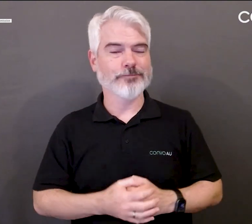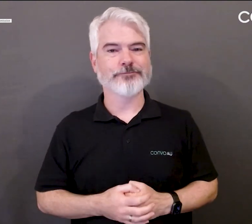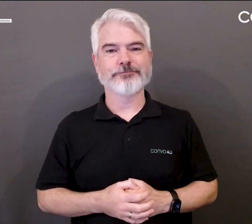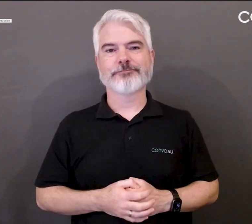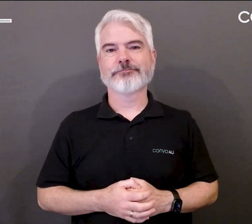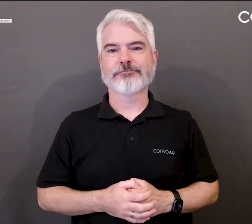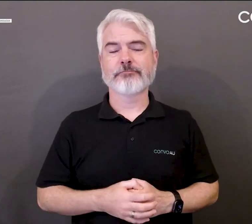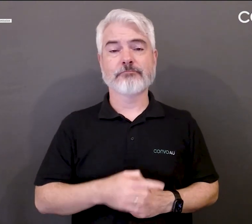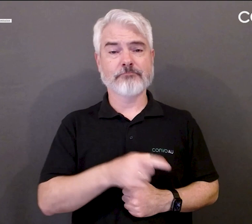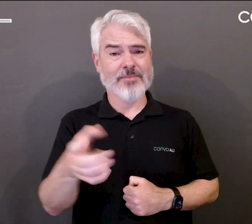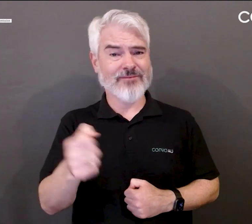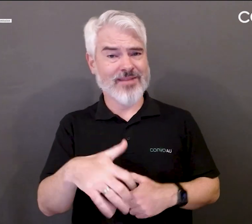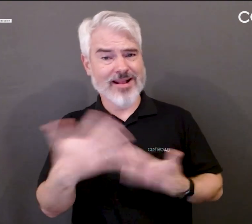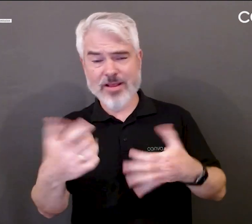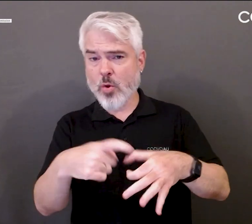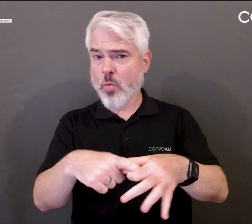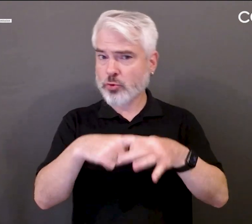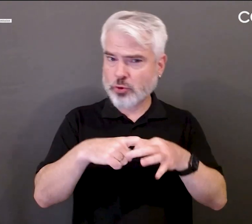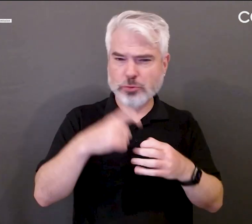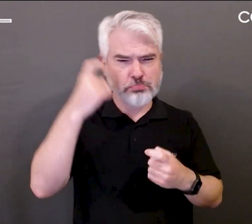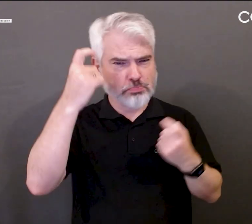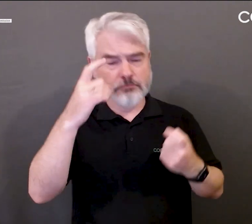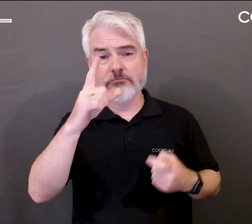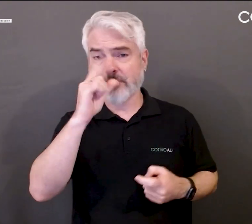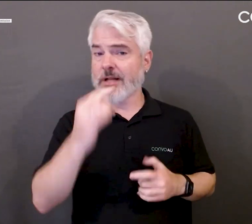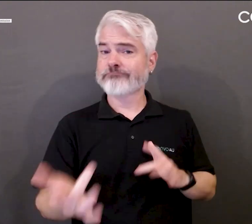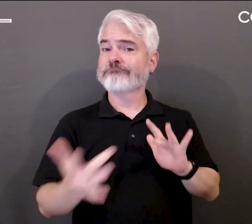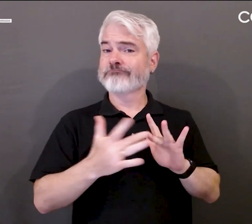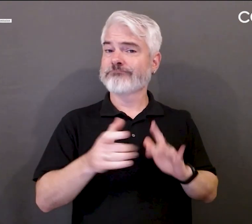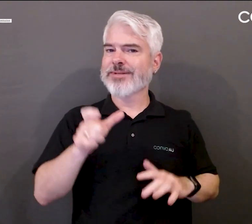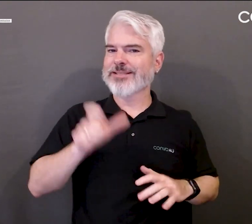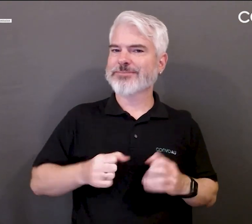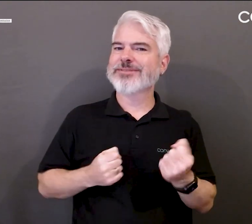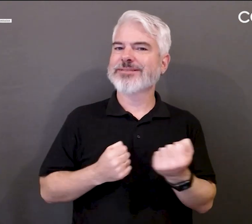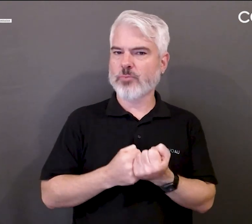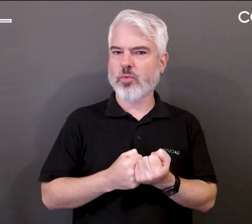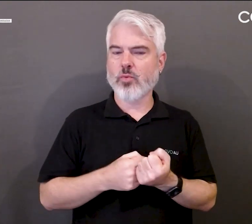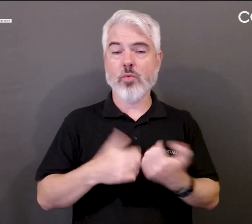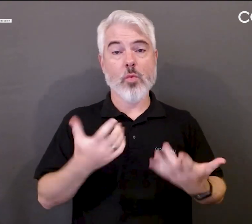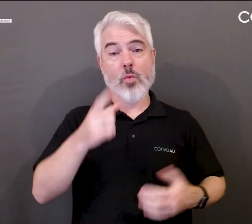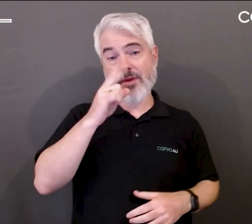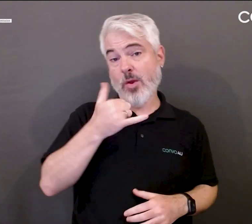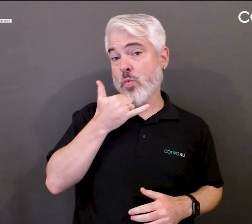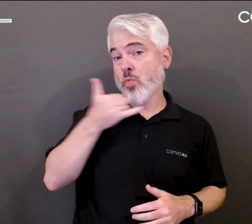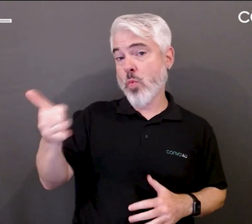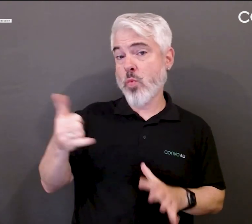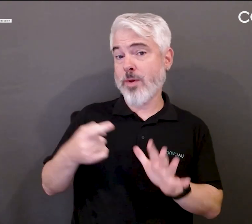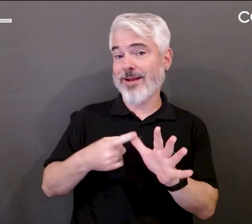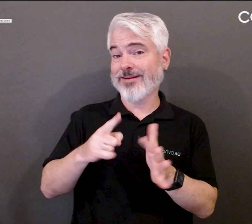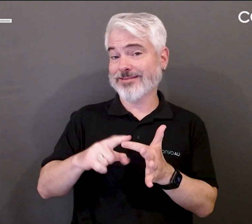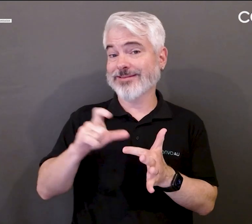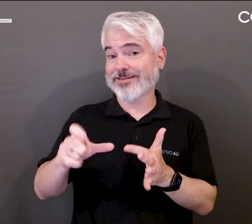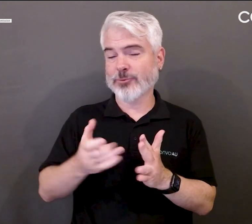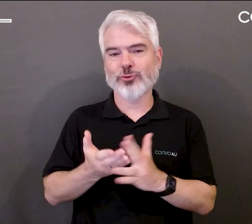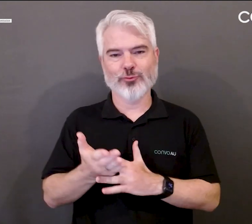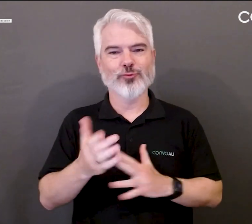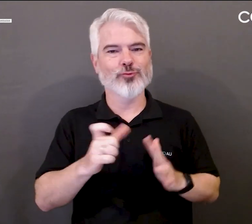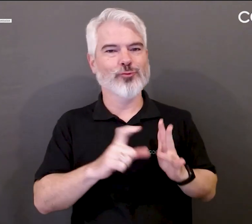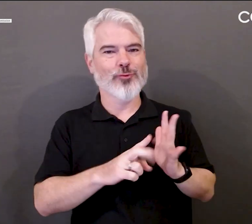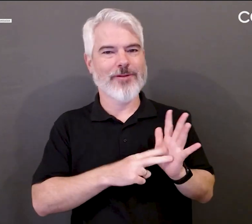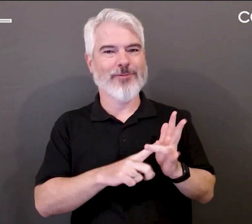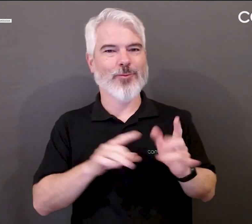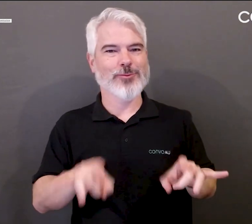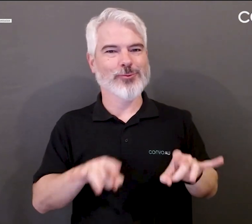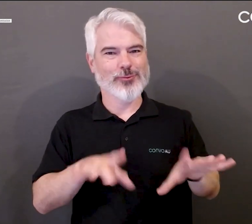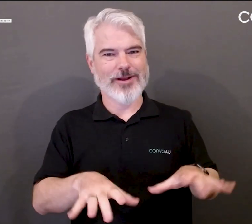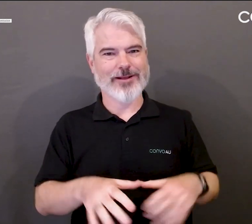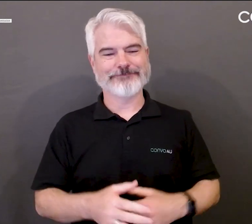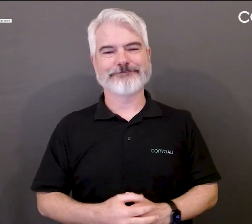If you have any questions, please contact our customer support team or the AEC hotline.